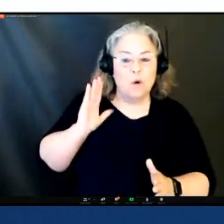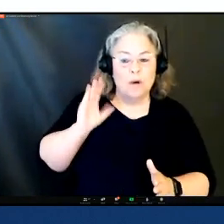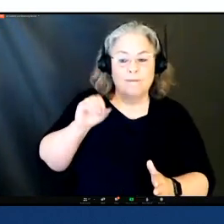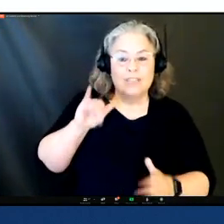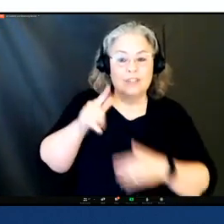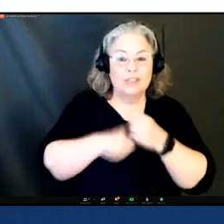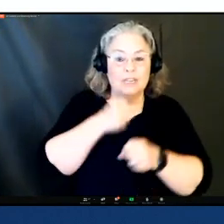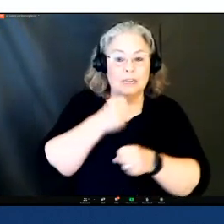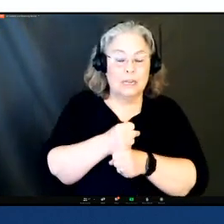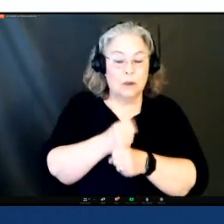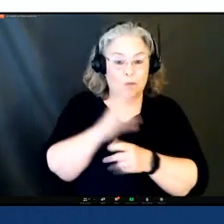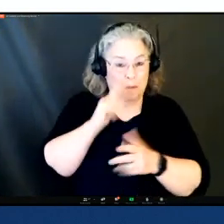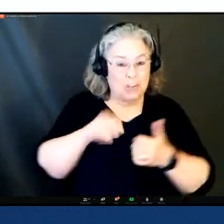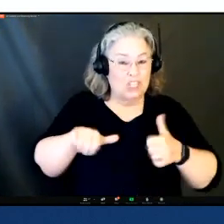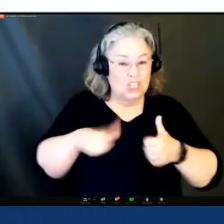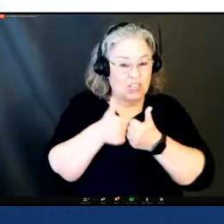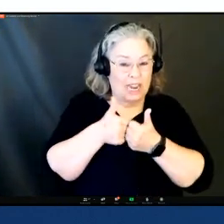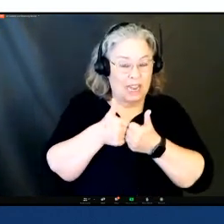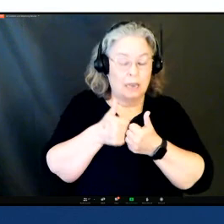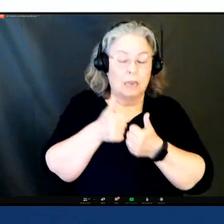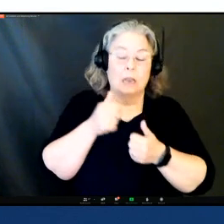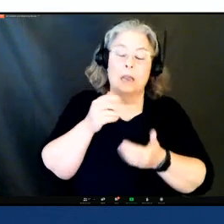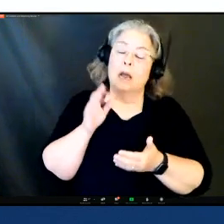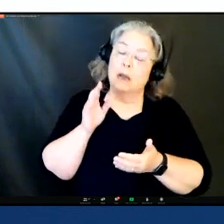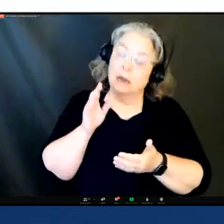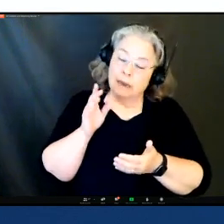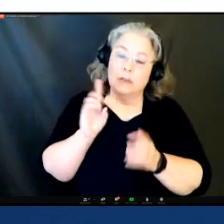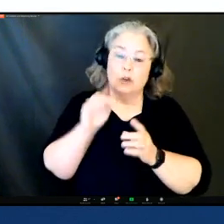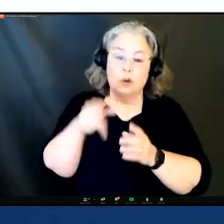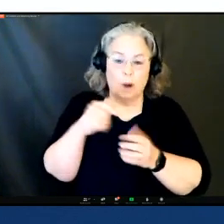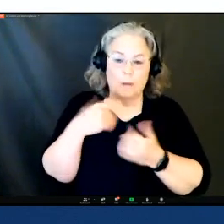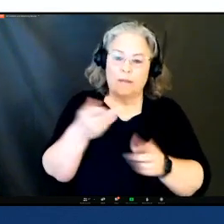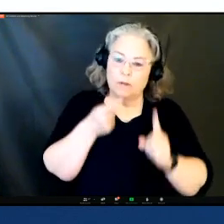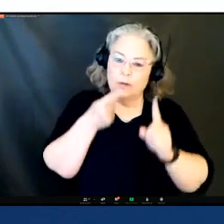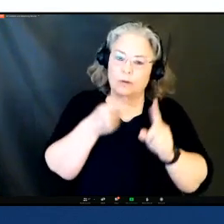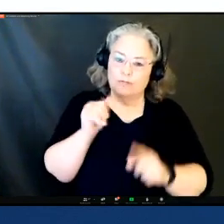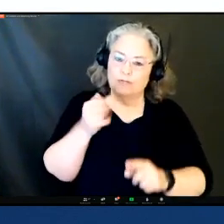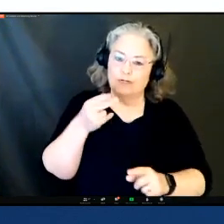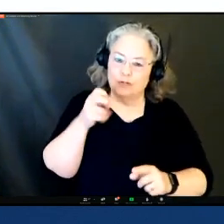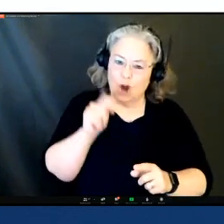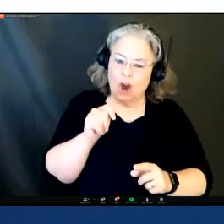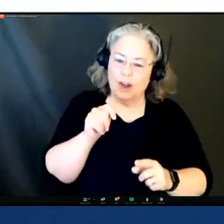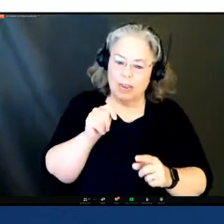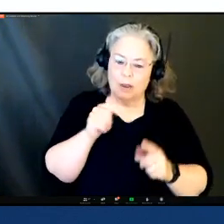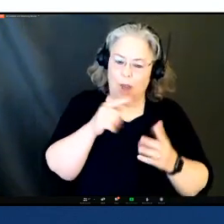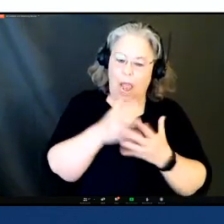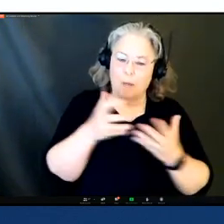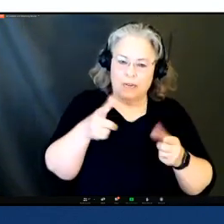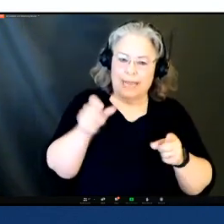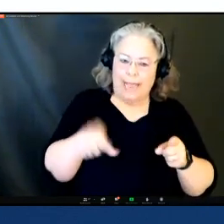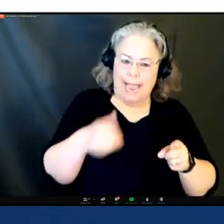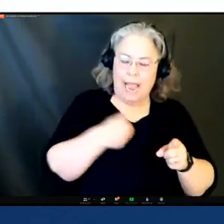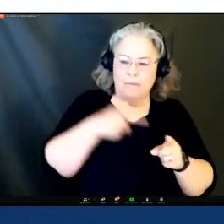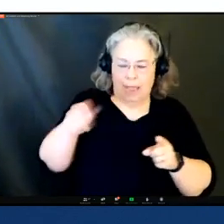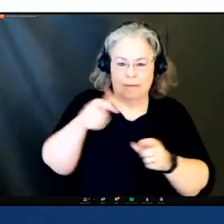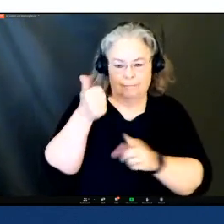departments are giving targets for net county costs and prepar reduction impacts scenarios. They have to make reductions to meet the target.